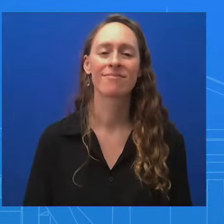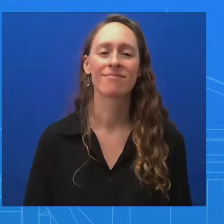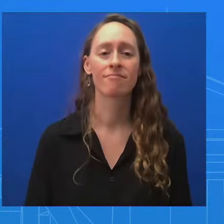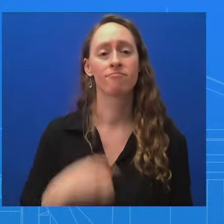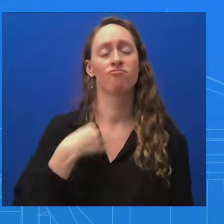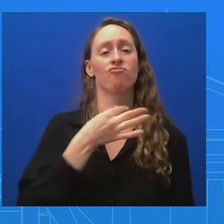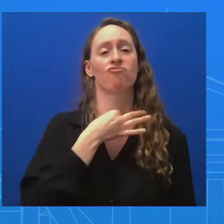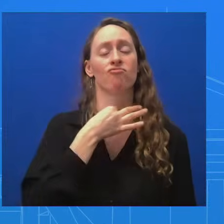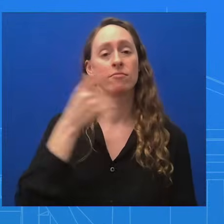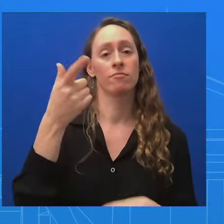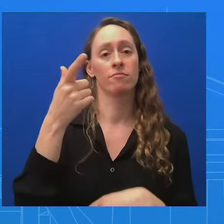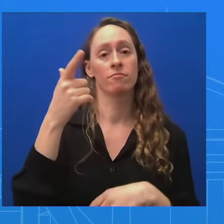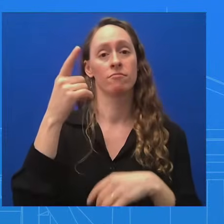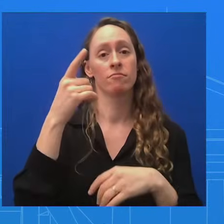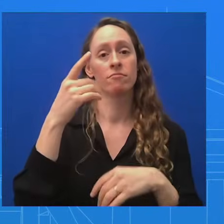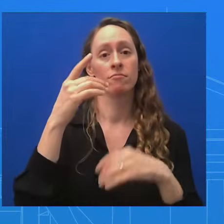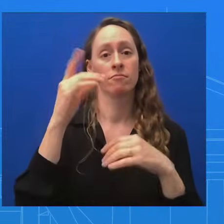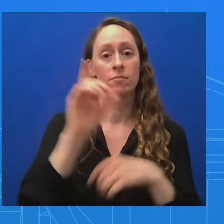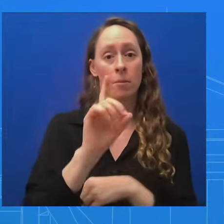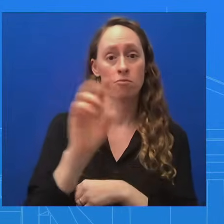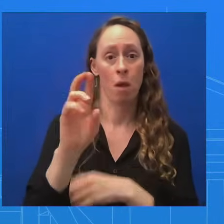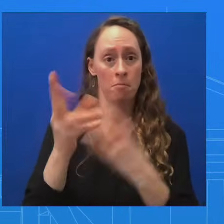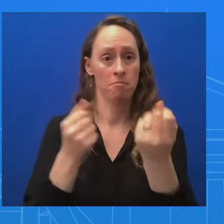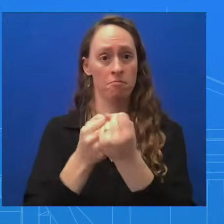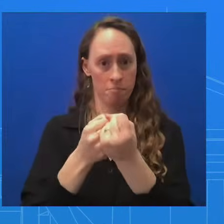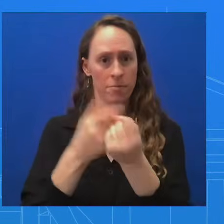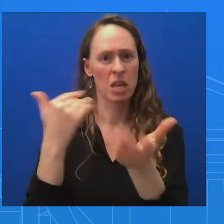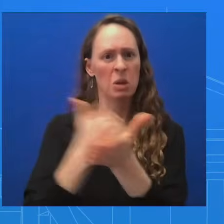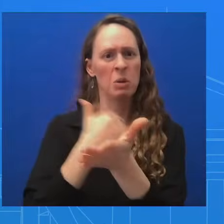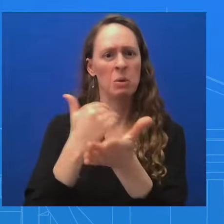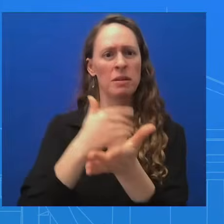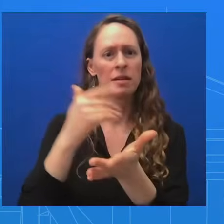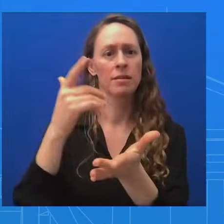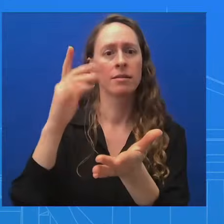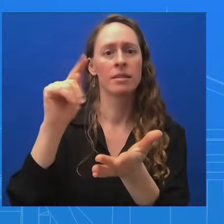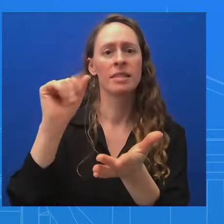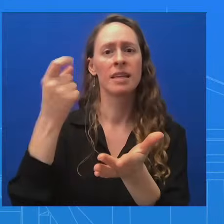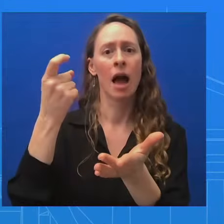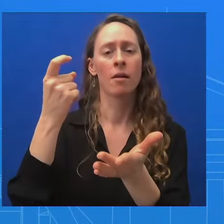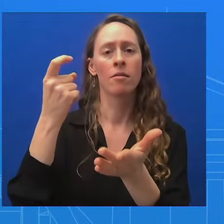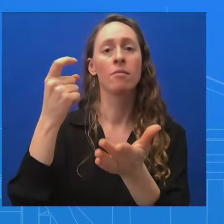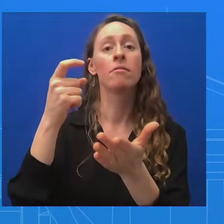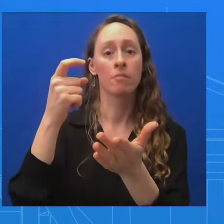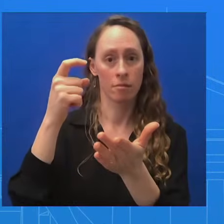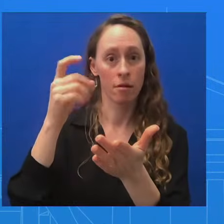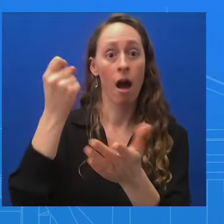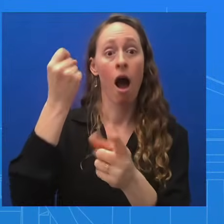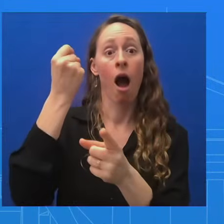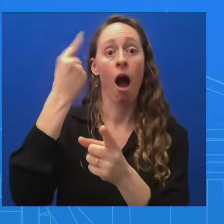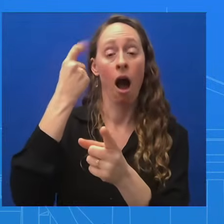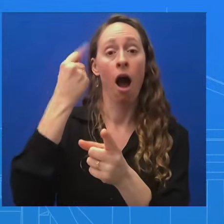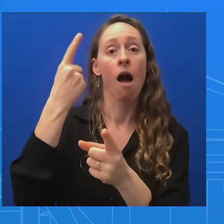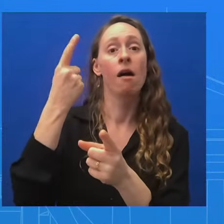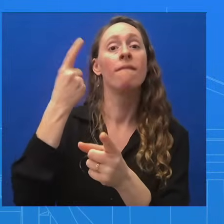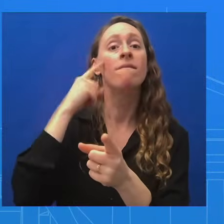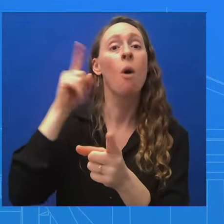but also has a lot of cuts for businesses? Ms. Jean-Pierre: So, we think that -- we are encouraged by what we're seeing, obviously,